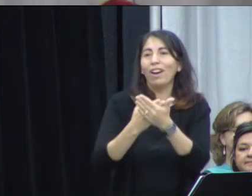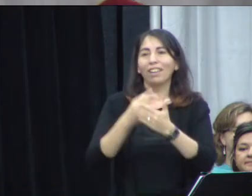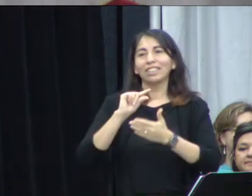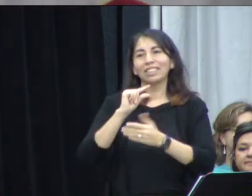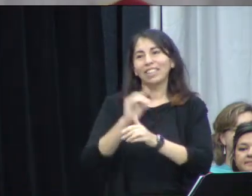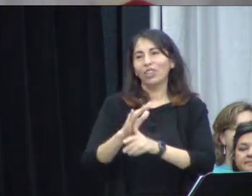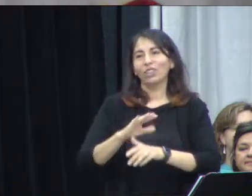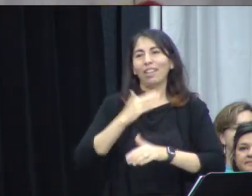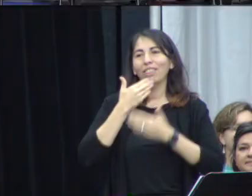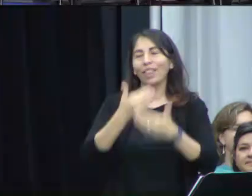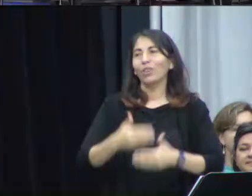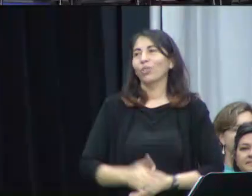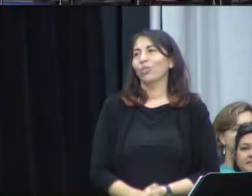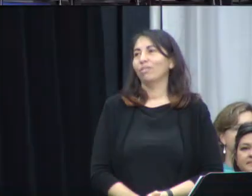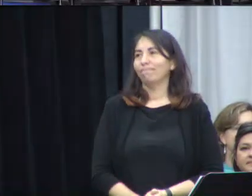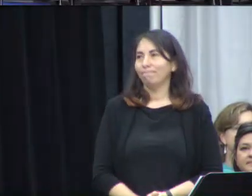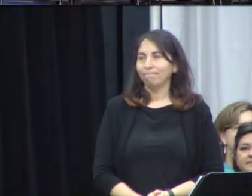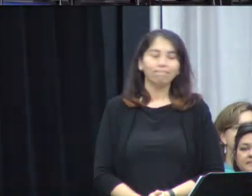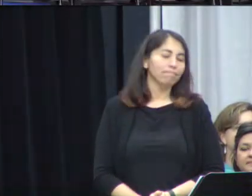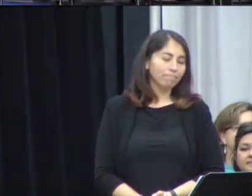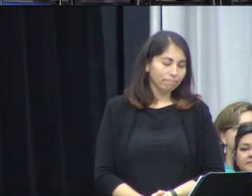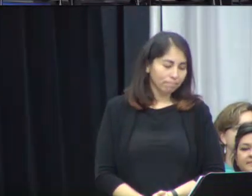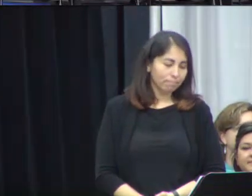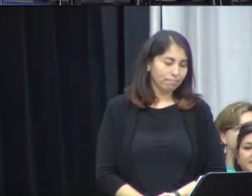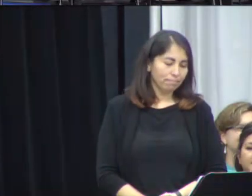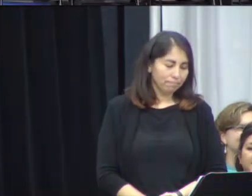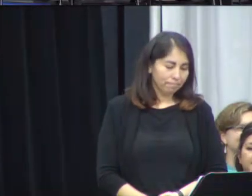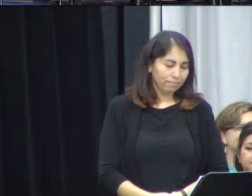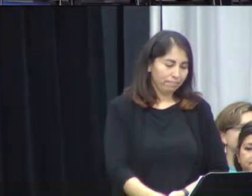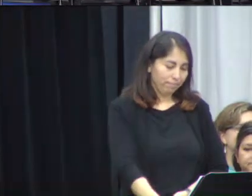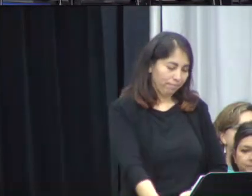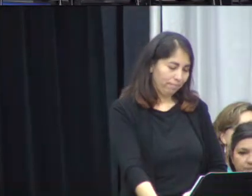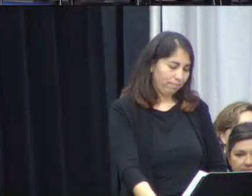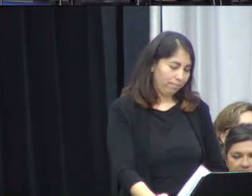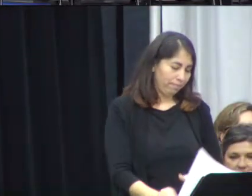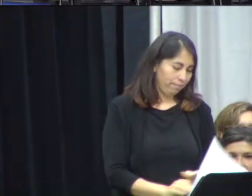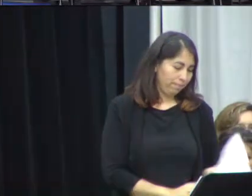(audience applauds)